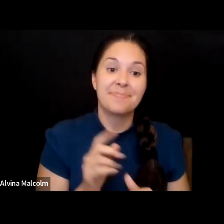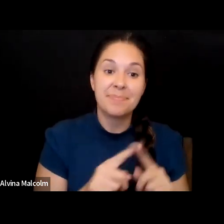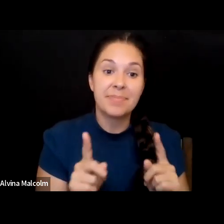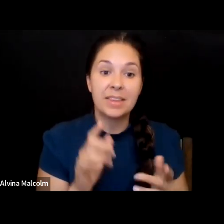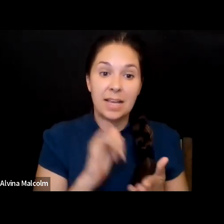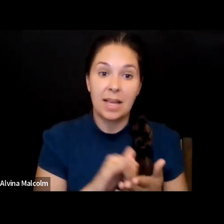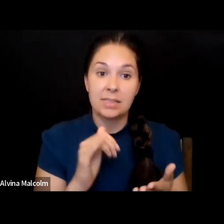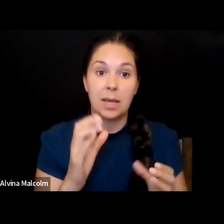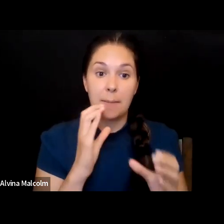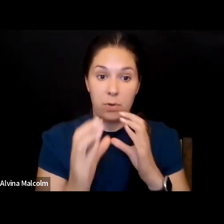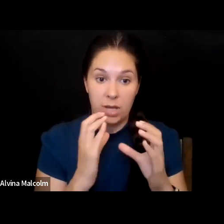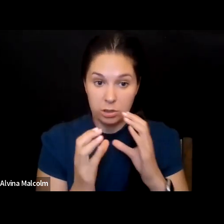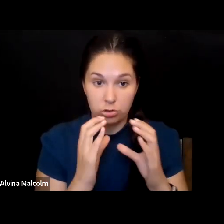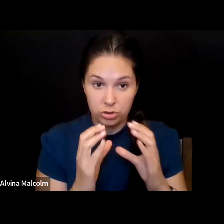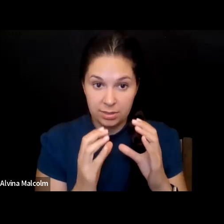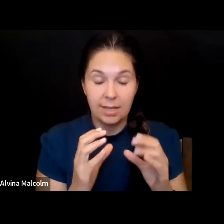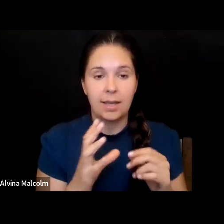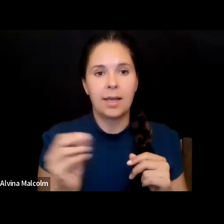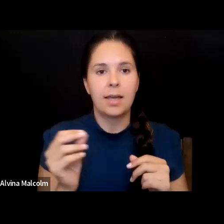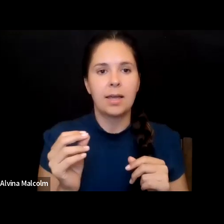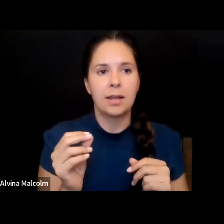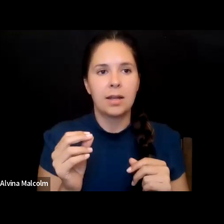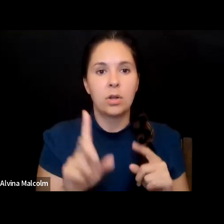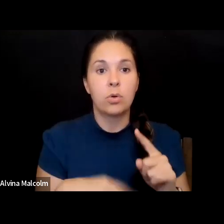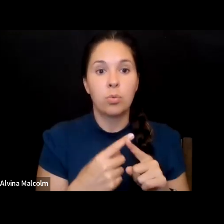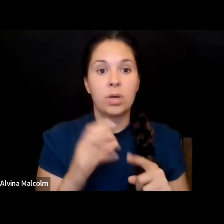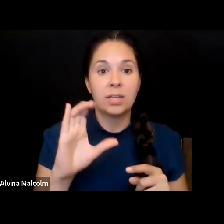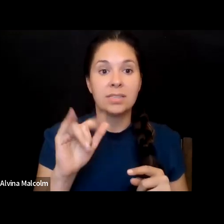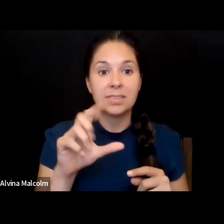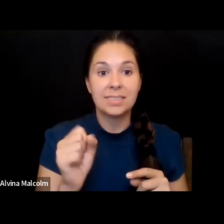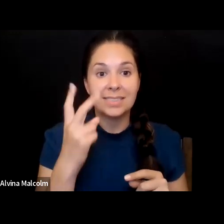not getting any money and delivering